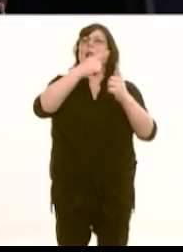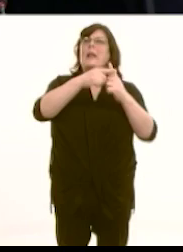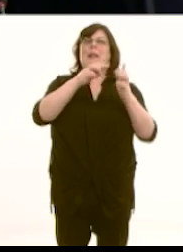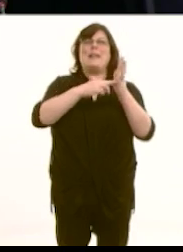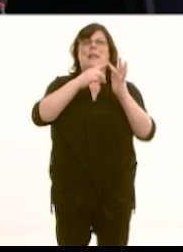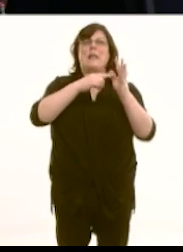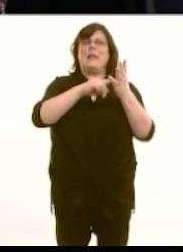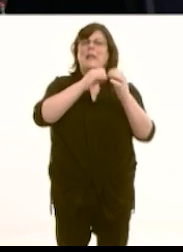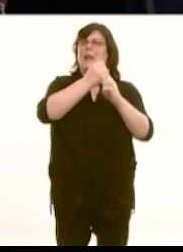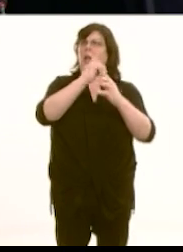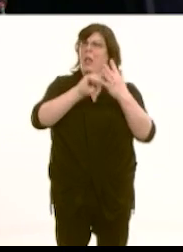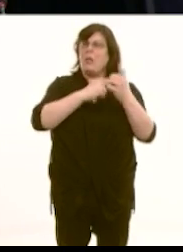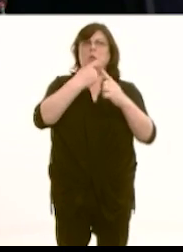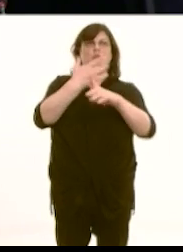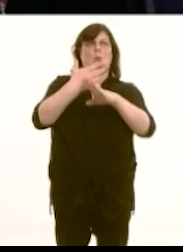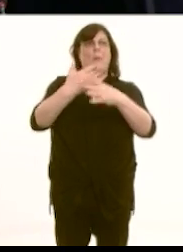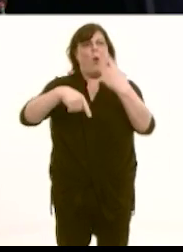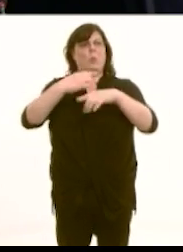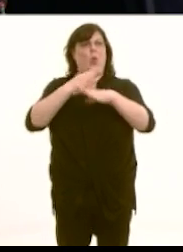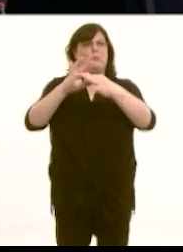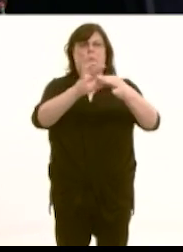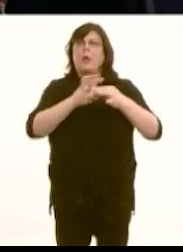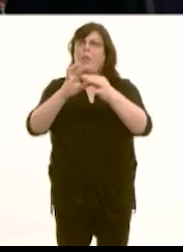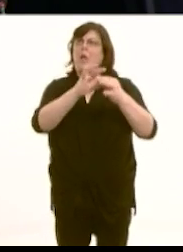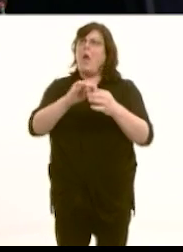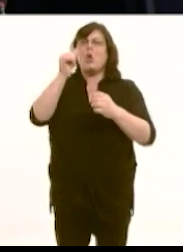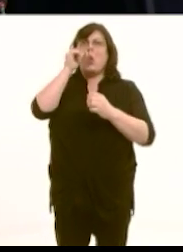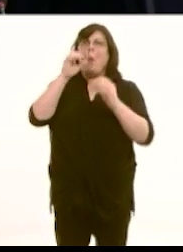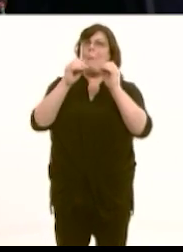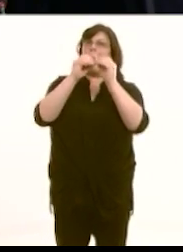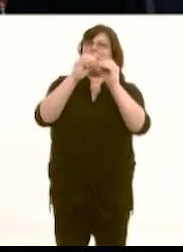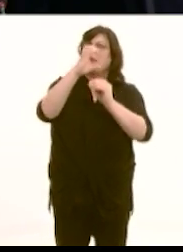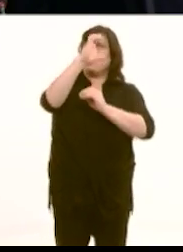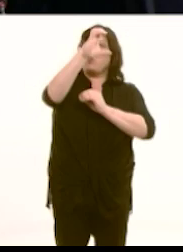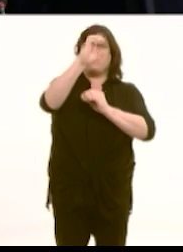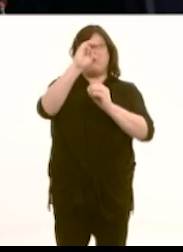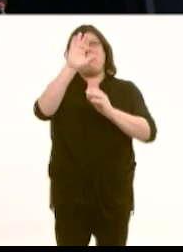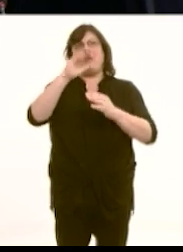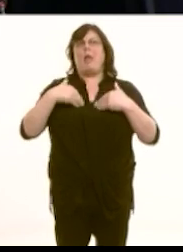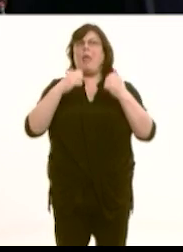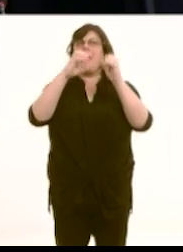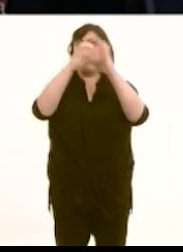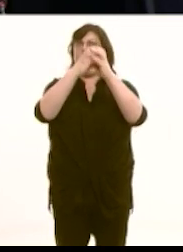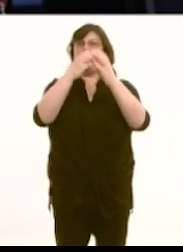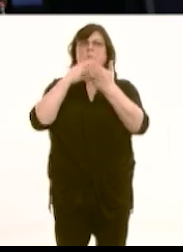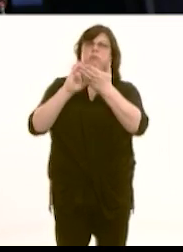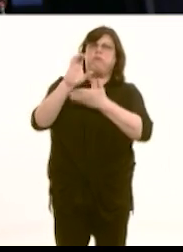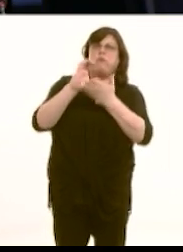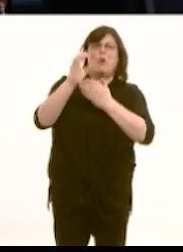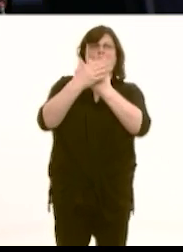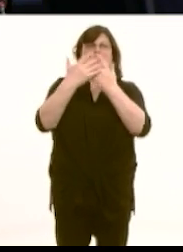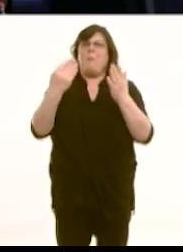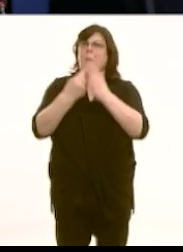Local Health Board has had to spend £3.2 million in one month on agency staff.